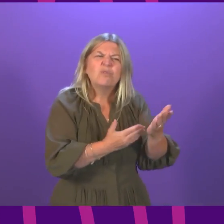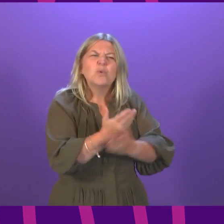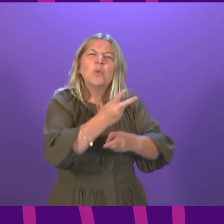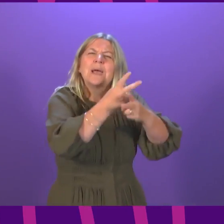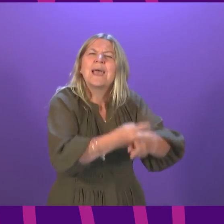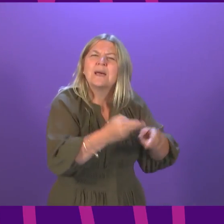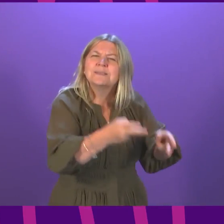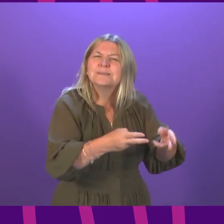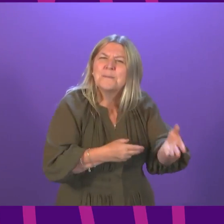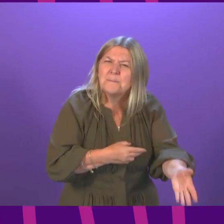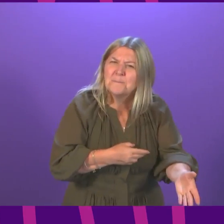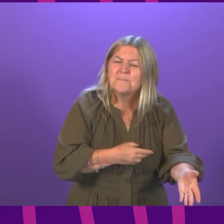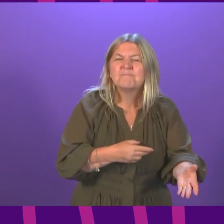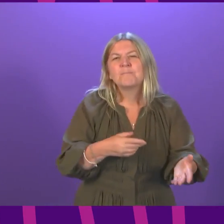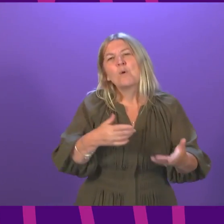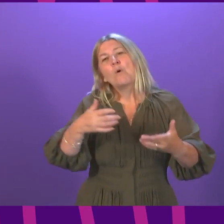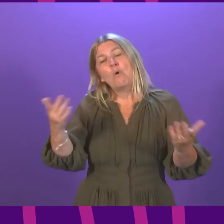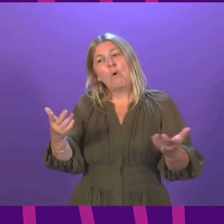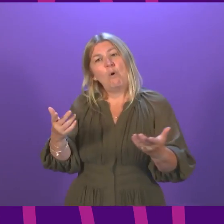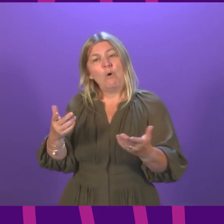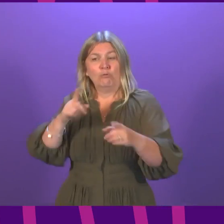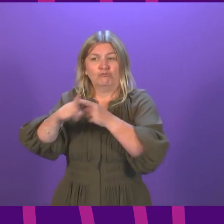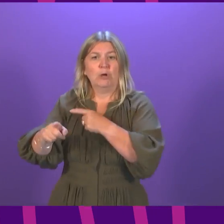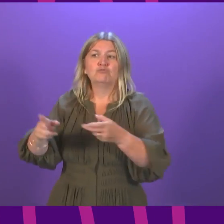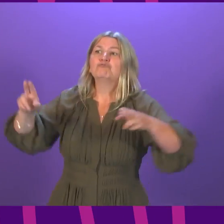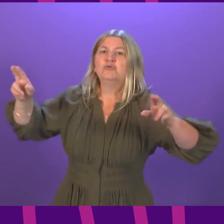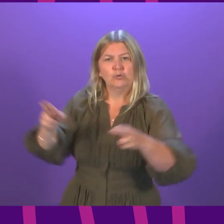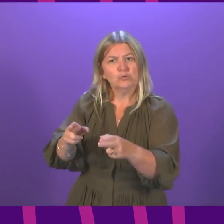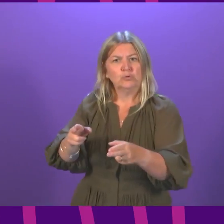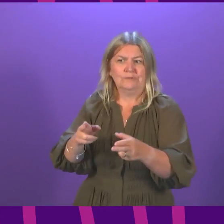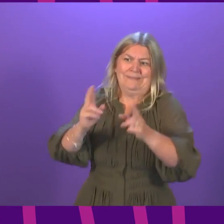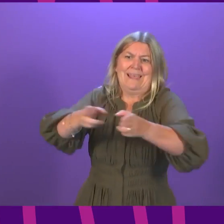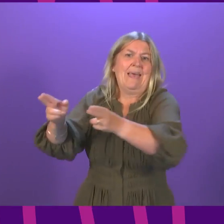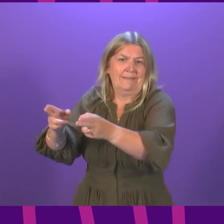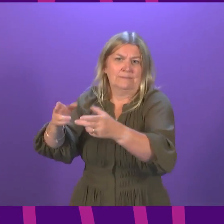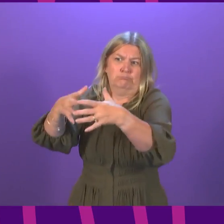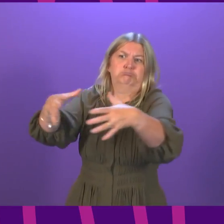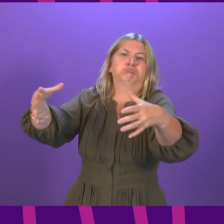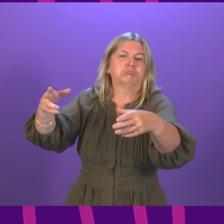in tackling the rise in drug-related deaths that is being experienced among women. I am